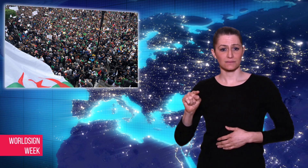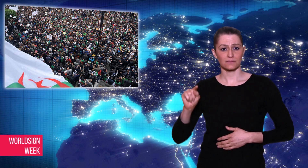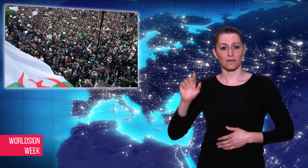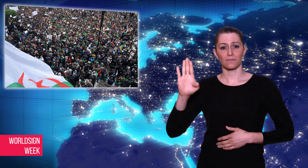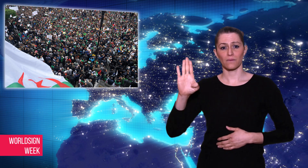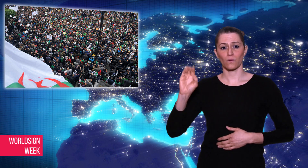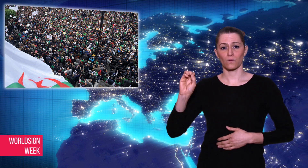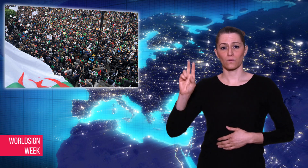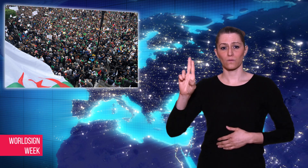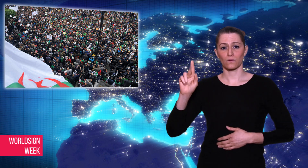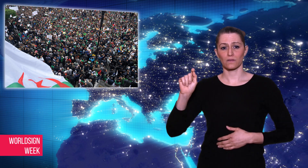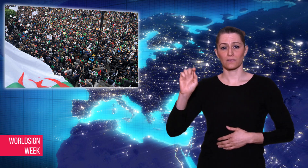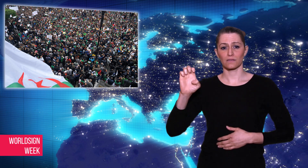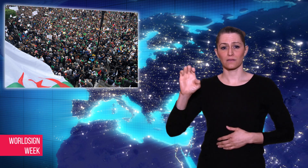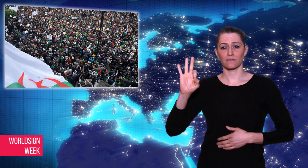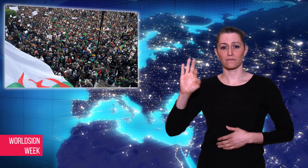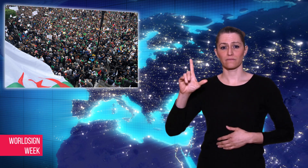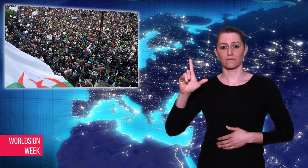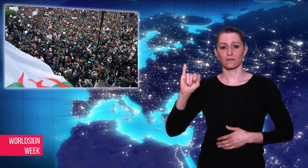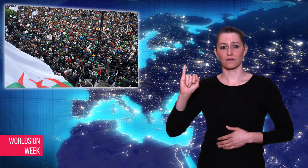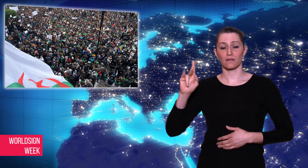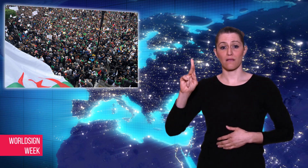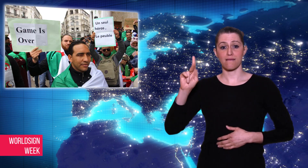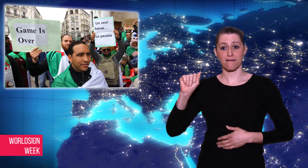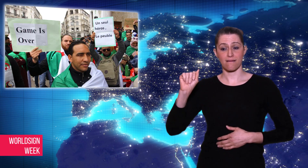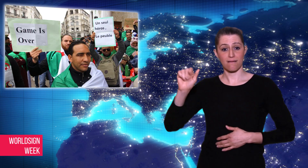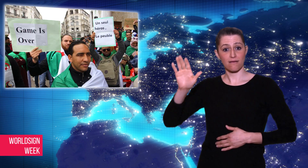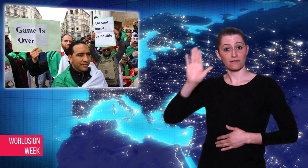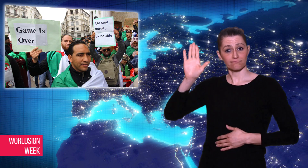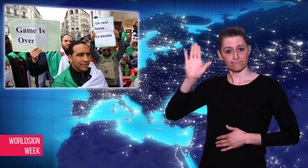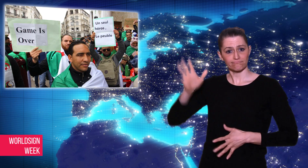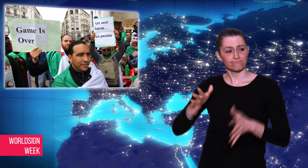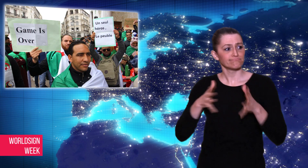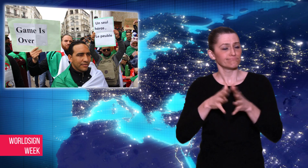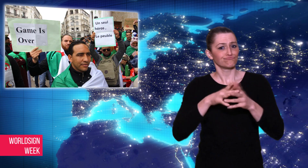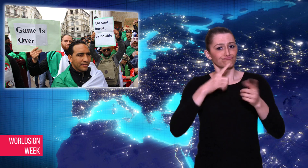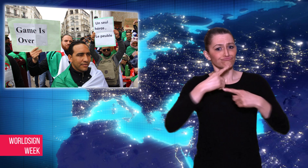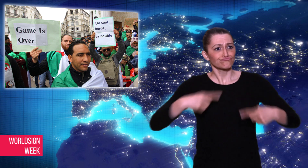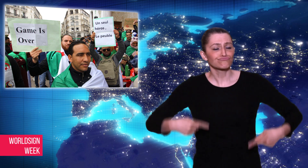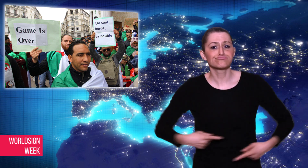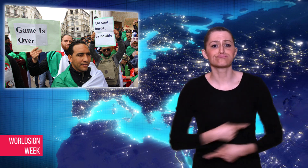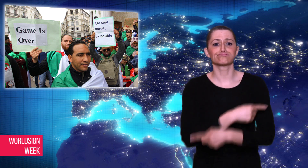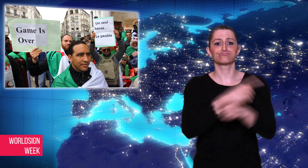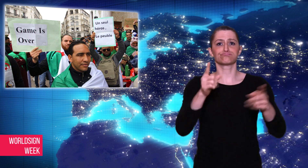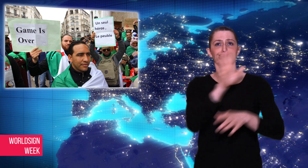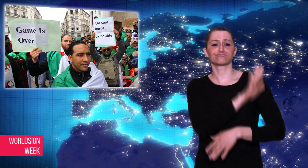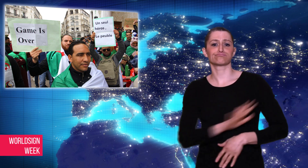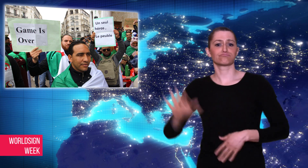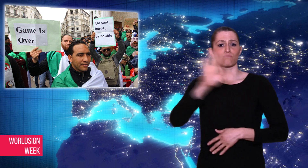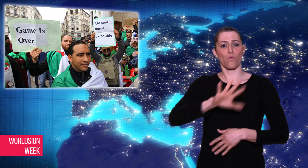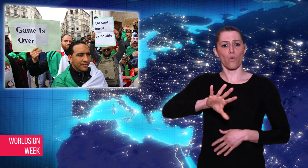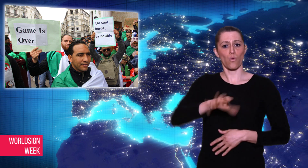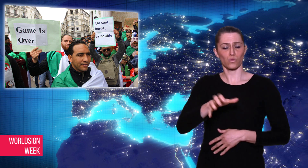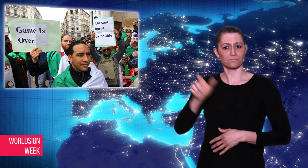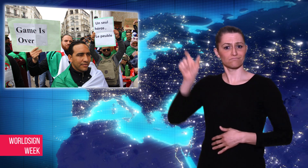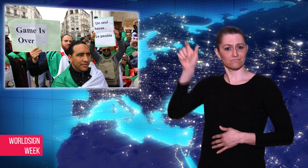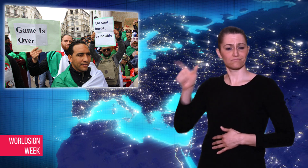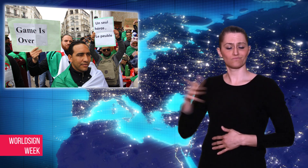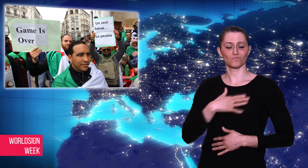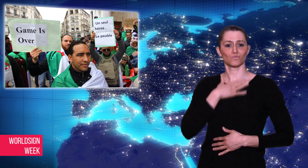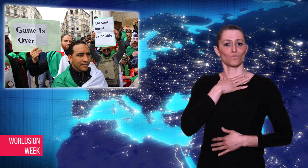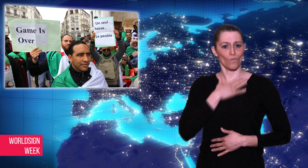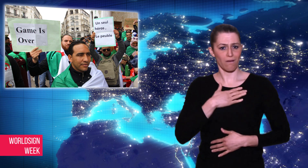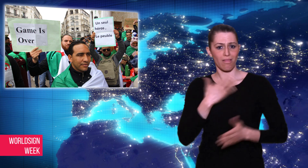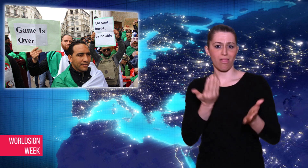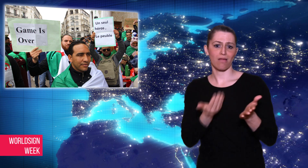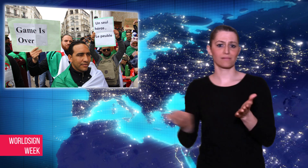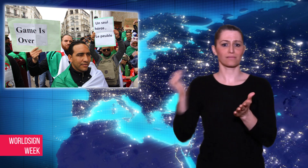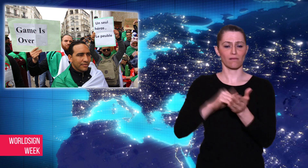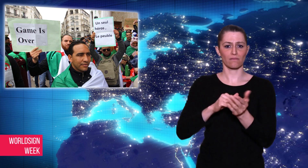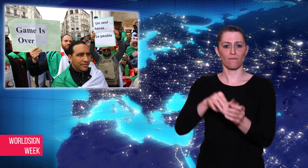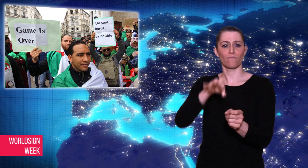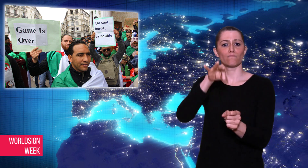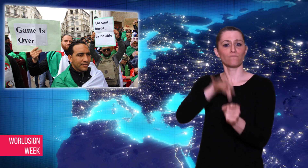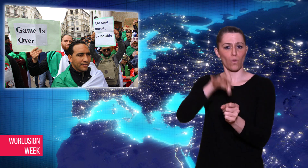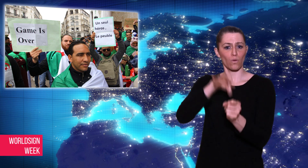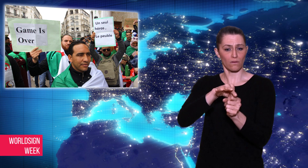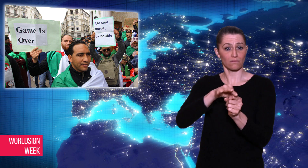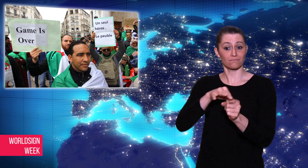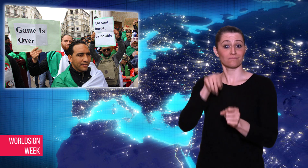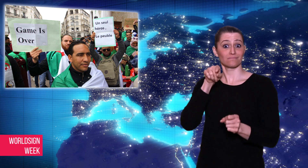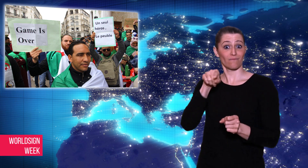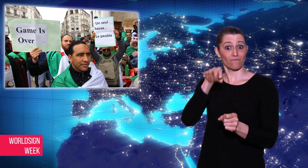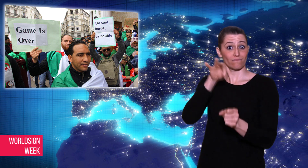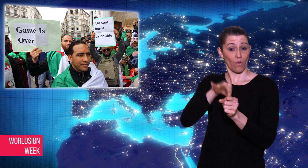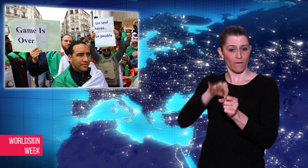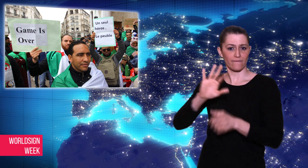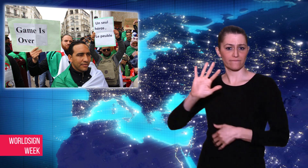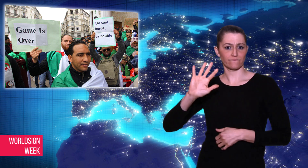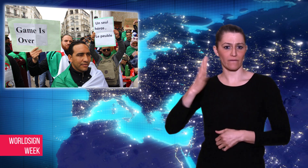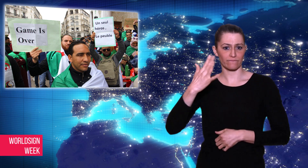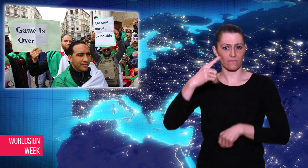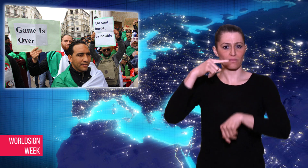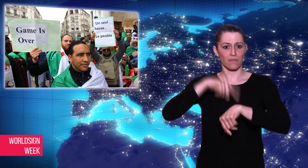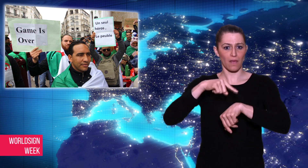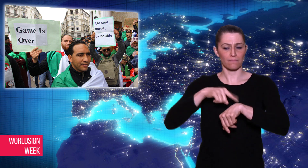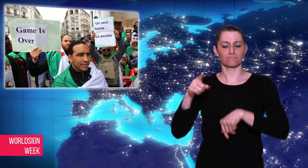500,000 Algerians protested President Abdelaziz Bouteflika’s